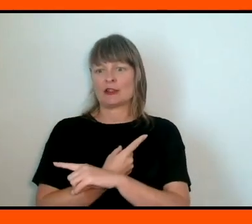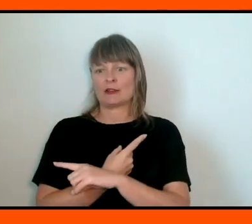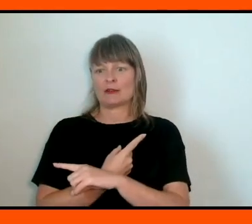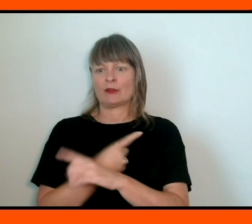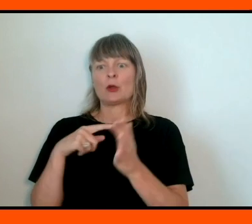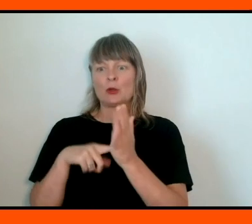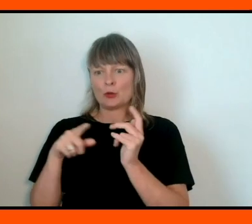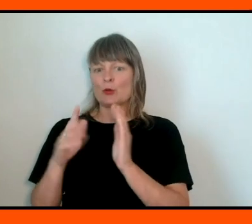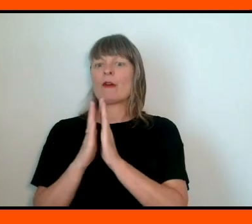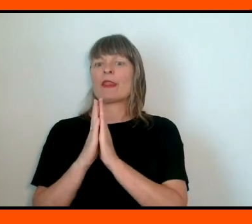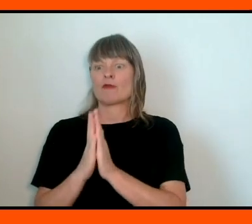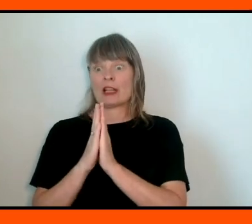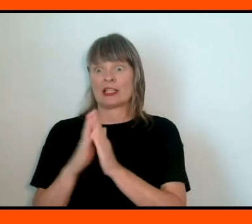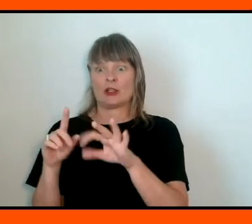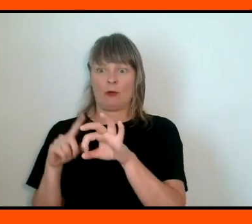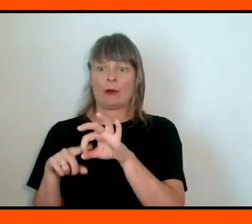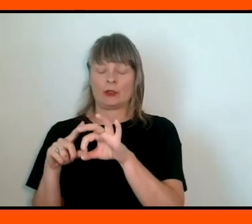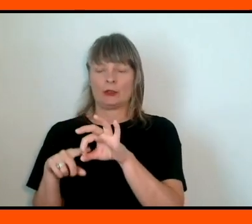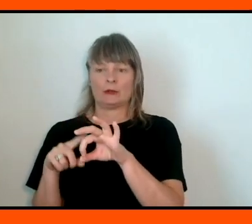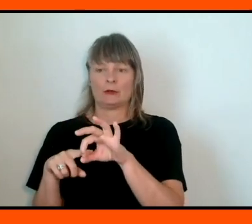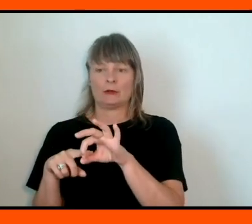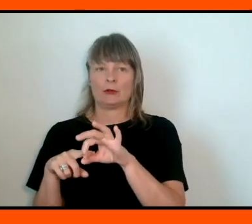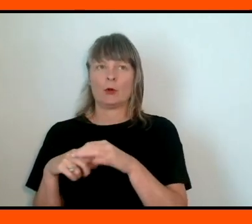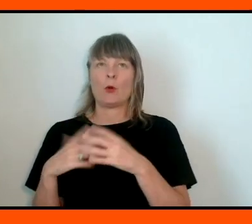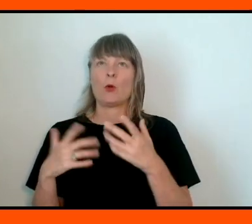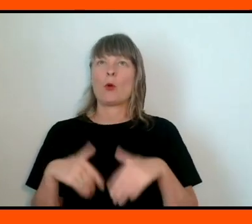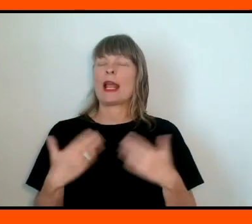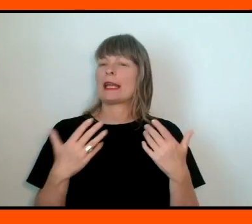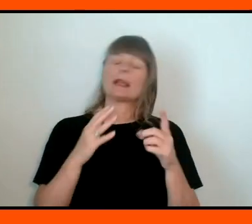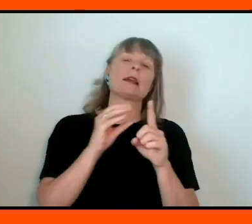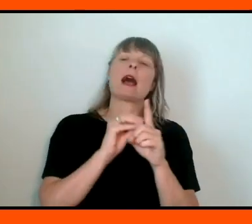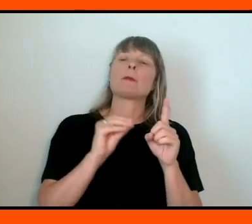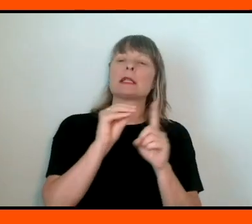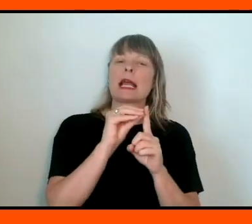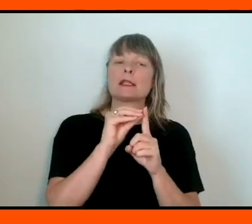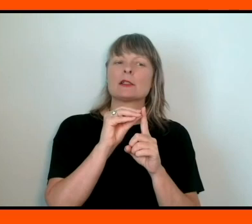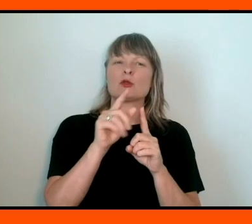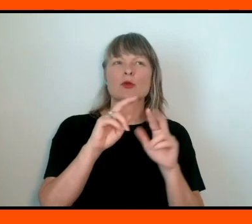or updates to the family and relationships question